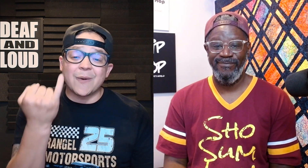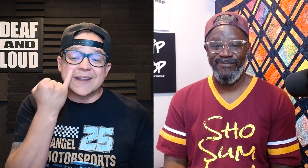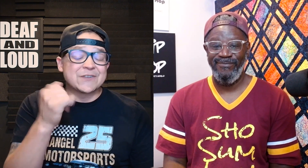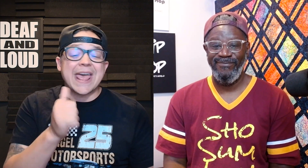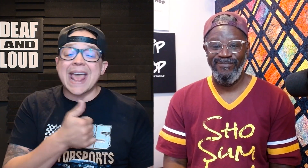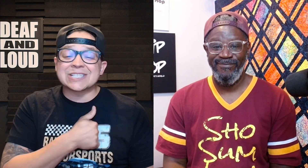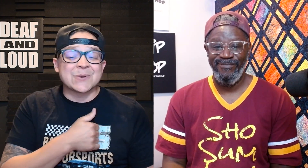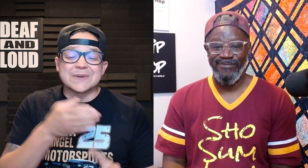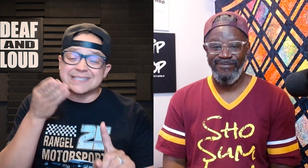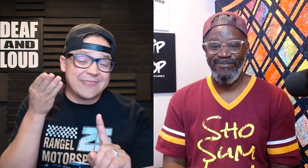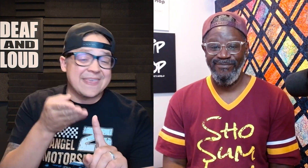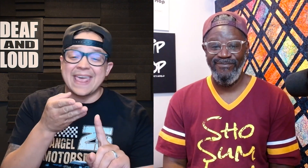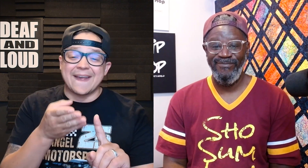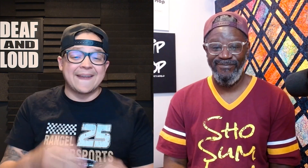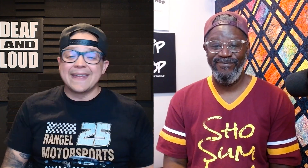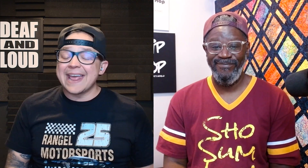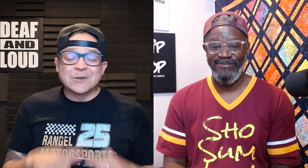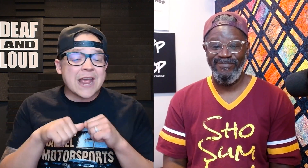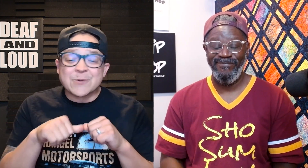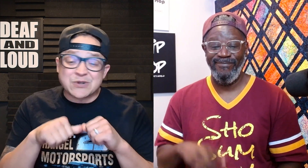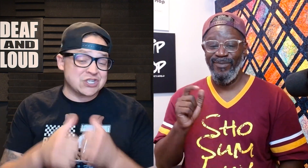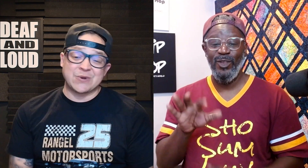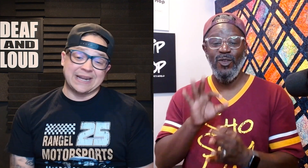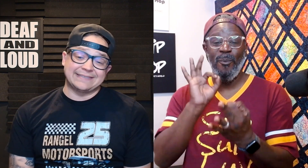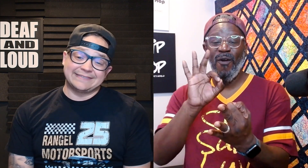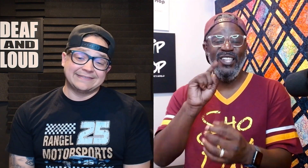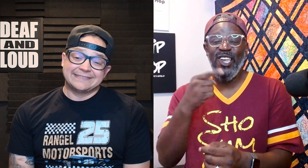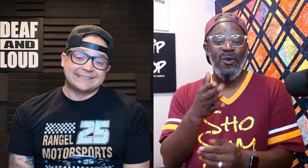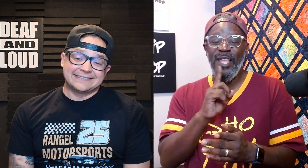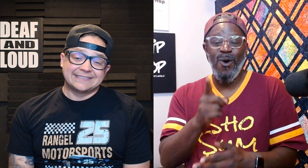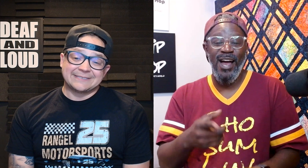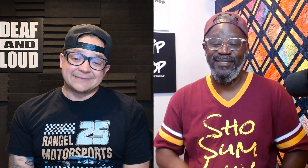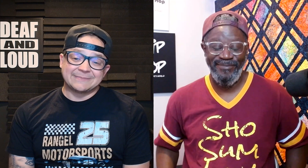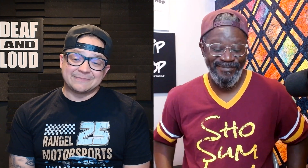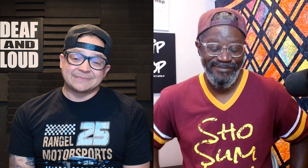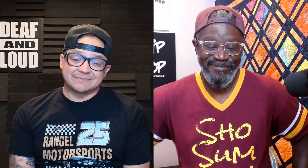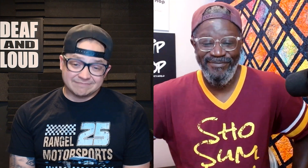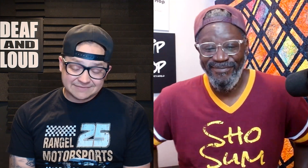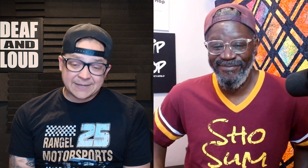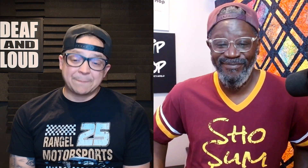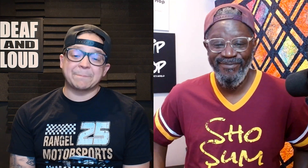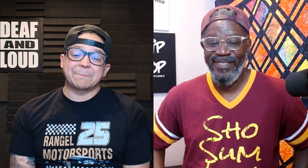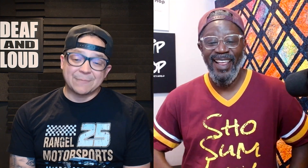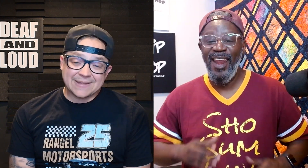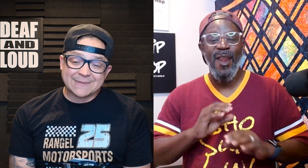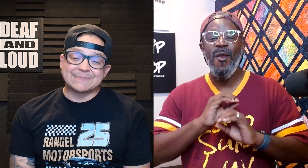if your attitude is there and you pursue it. You're perfect just the way you are. Yep, yep.